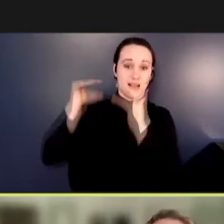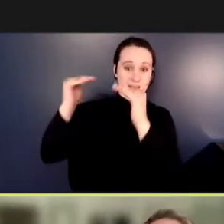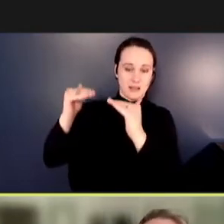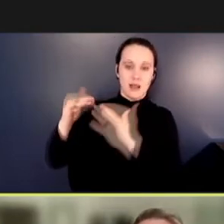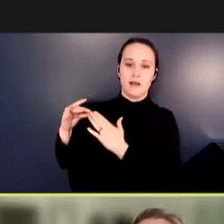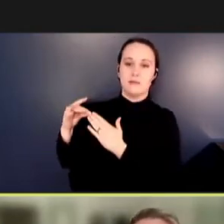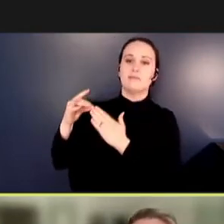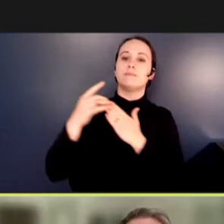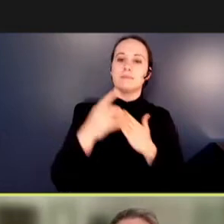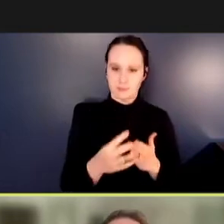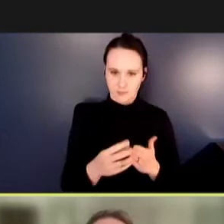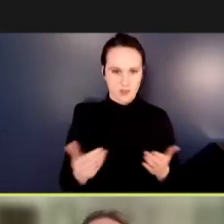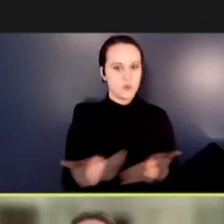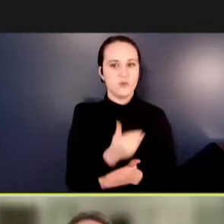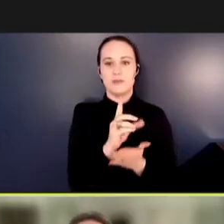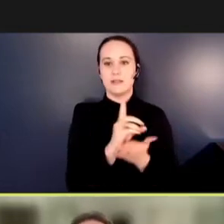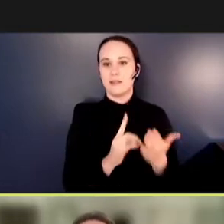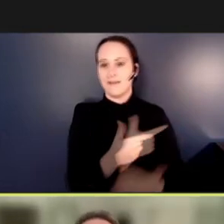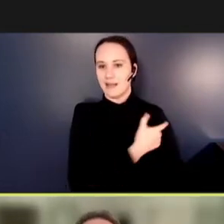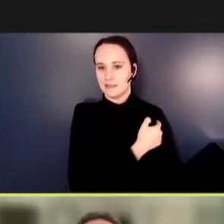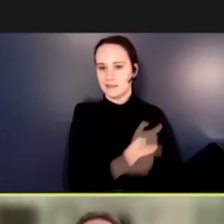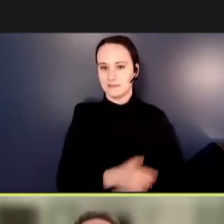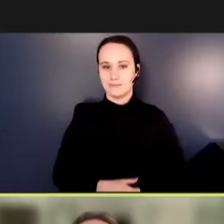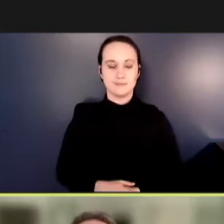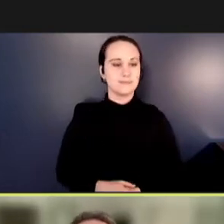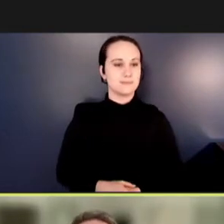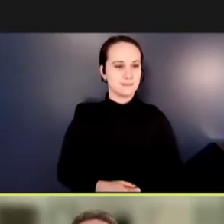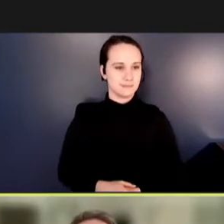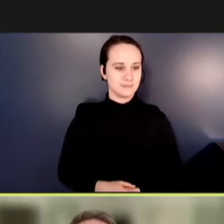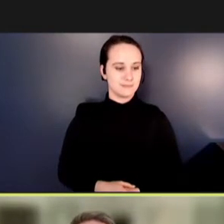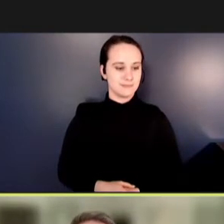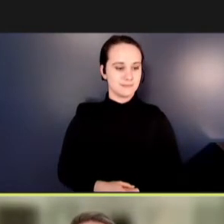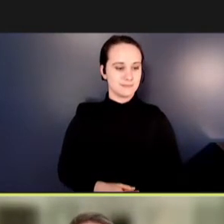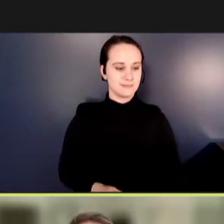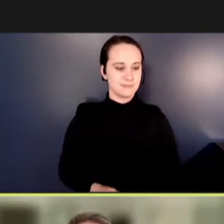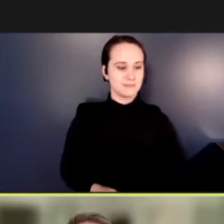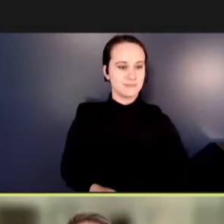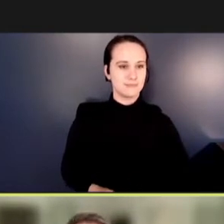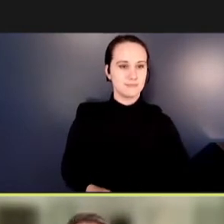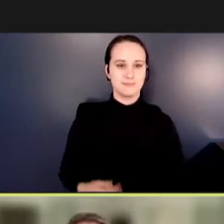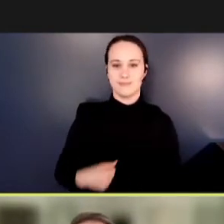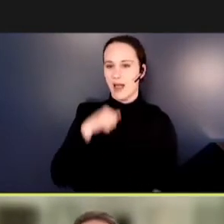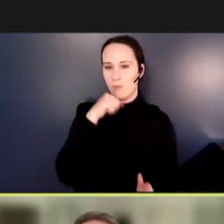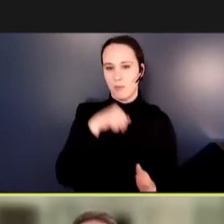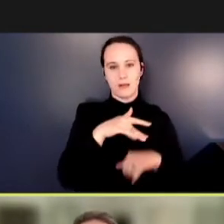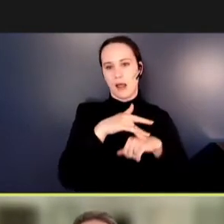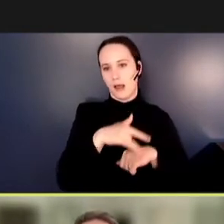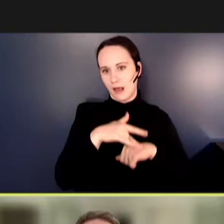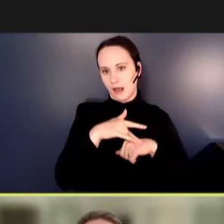design new vaccines. I'm not going to dwell on this, but there's a lot of investment,